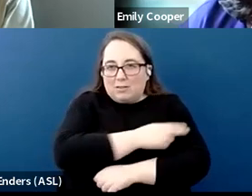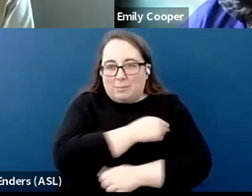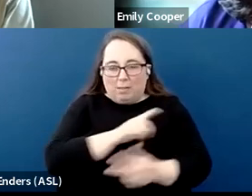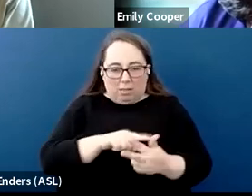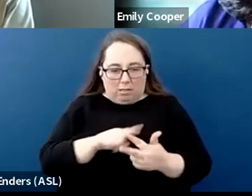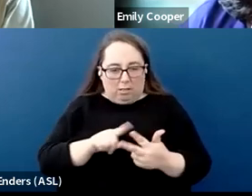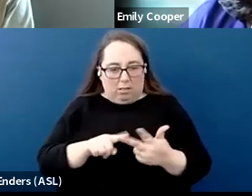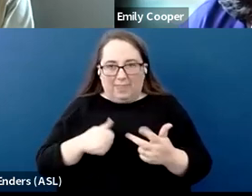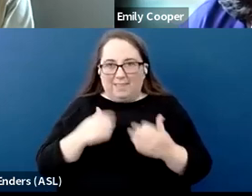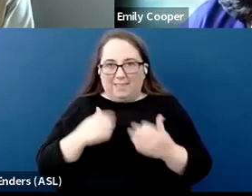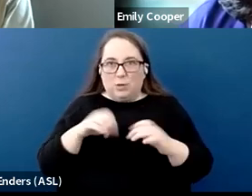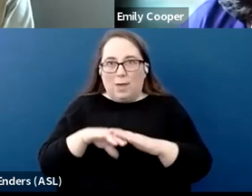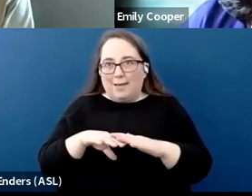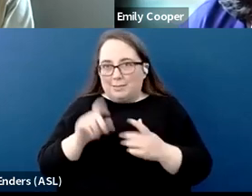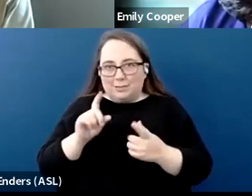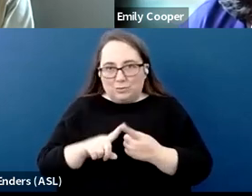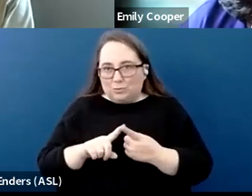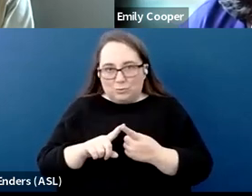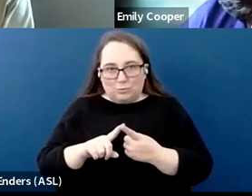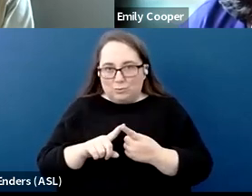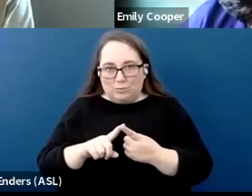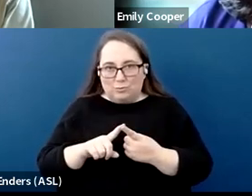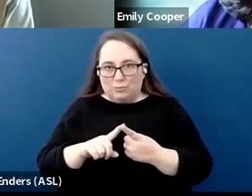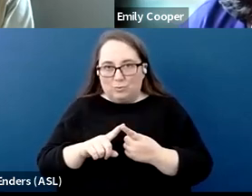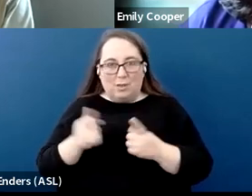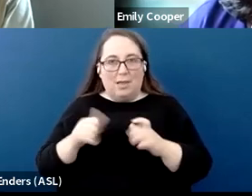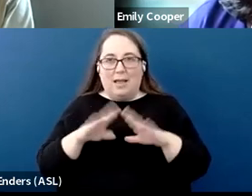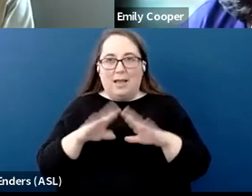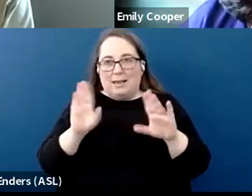LORI Terrific. I thank you for sharing that.